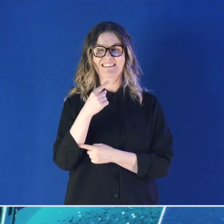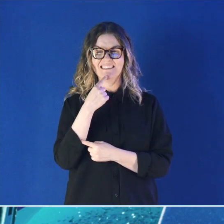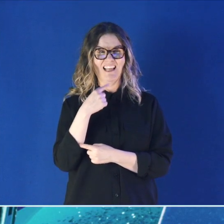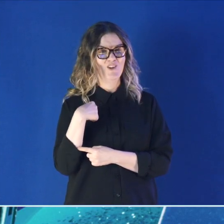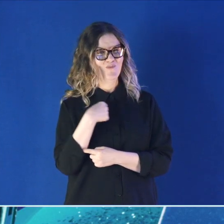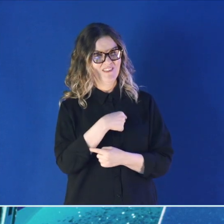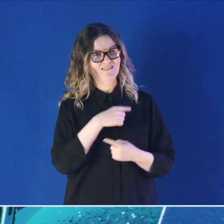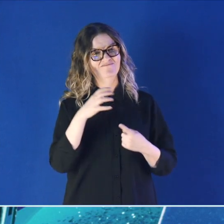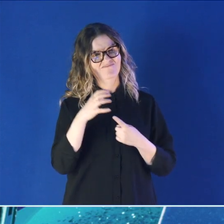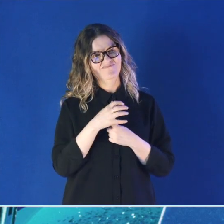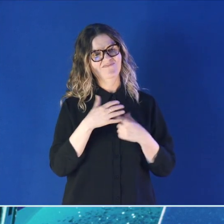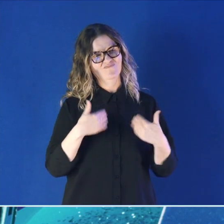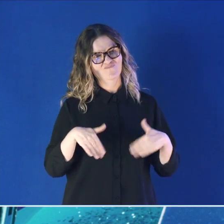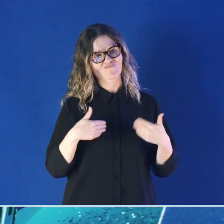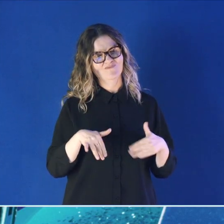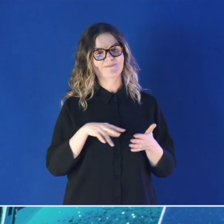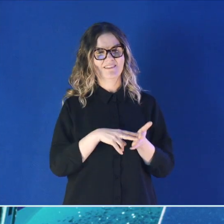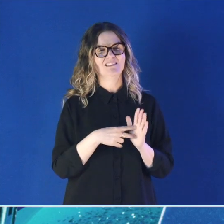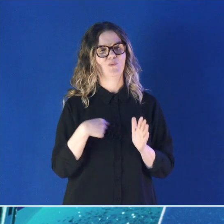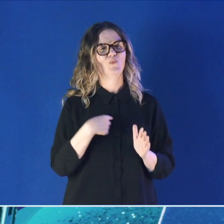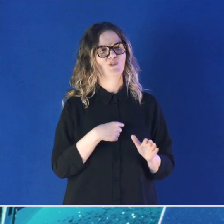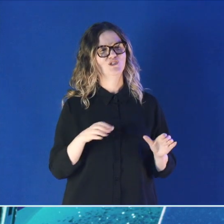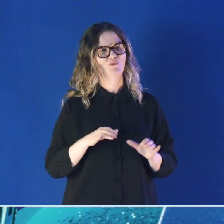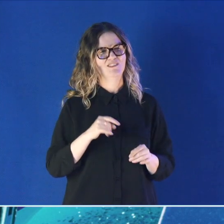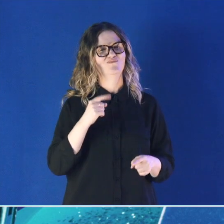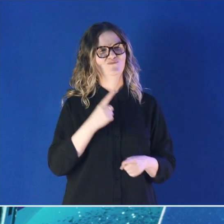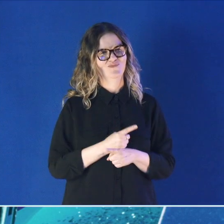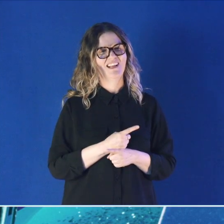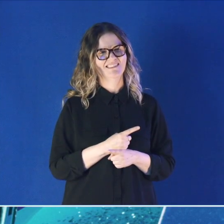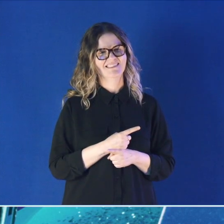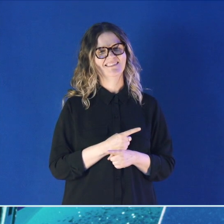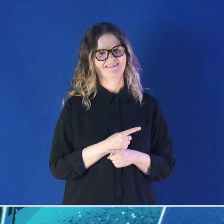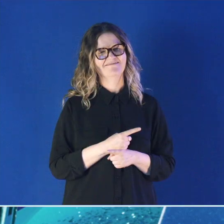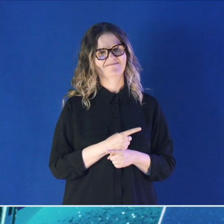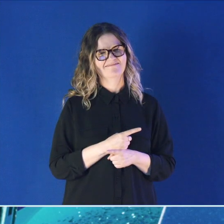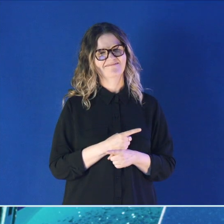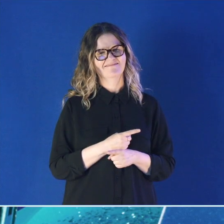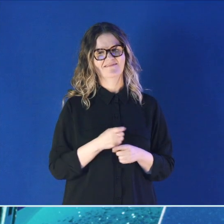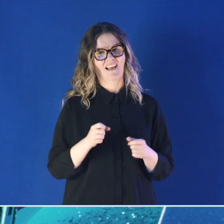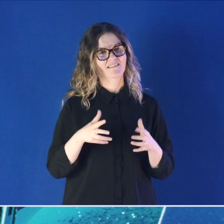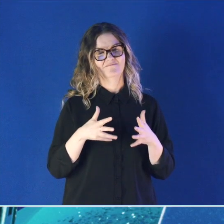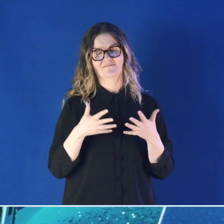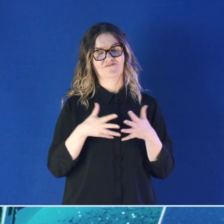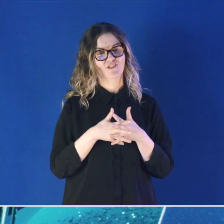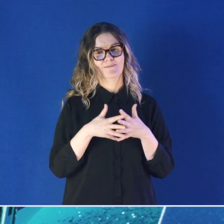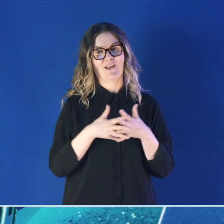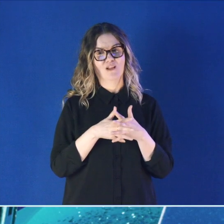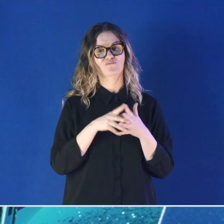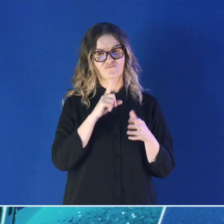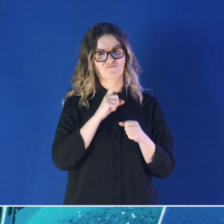And we truly are a place where football is for everyone. And just you can see that sports connects people